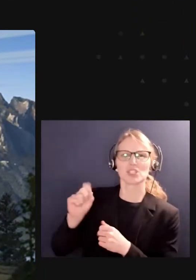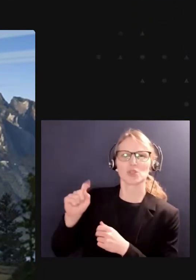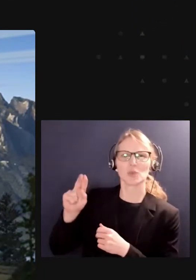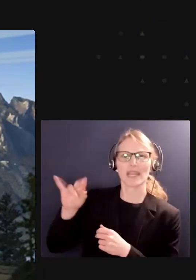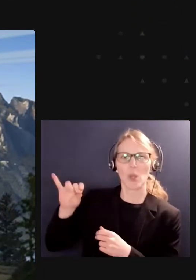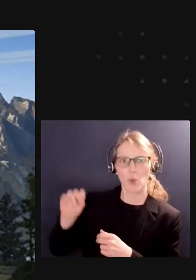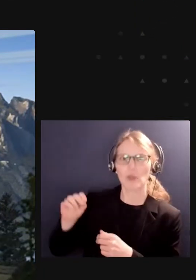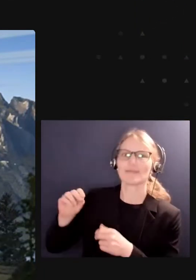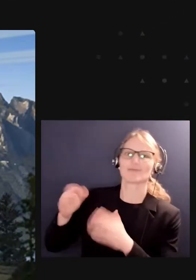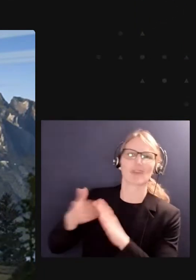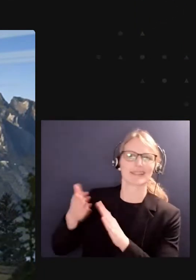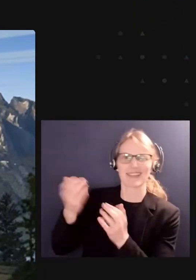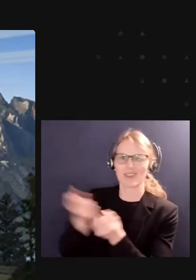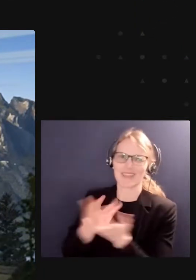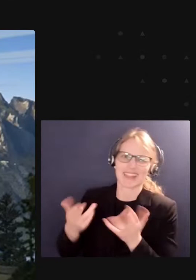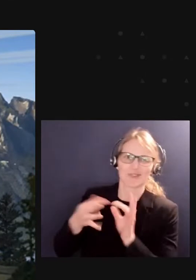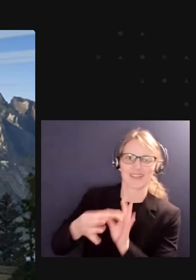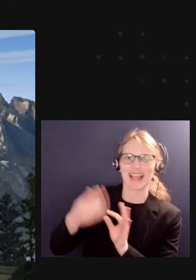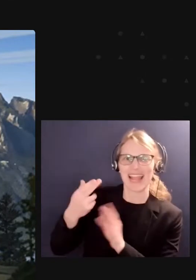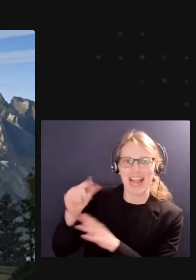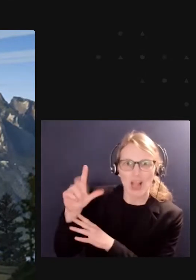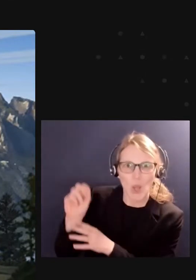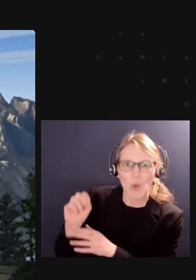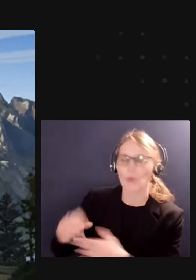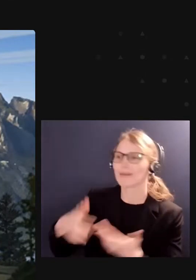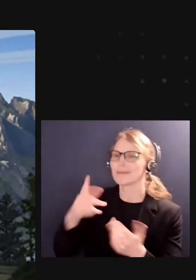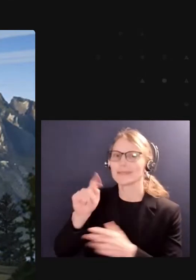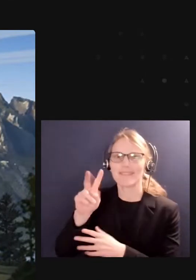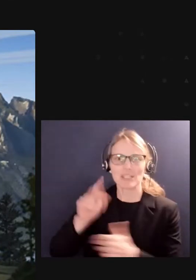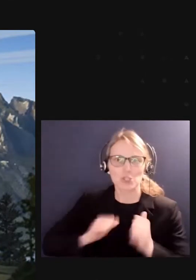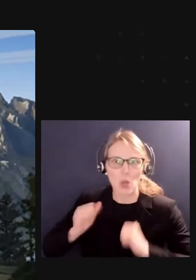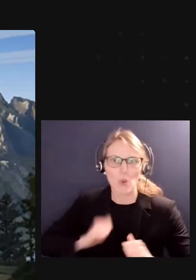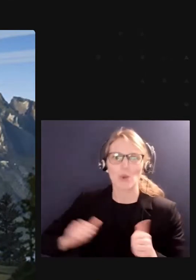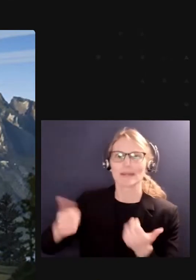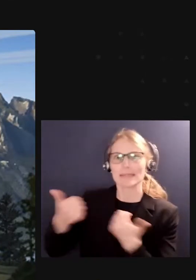So our TV show, our games, our consumer products, esports.